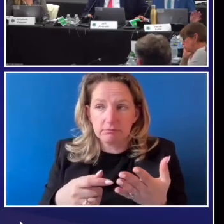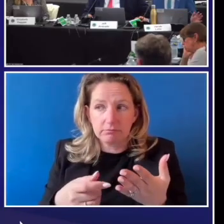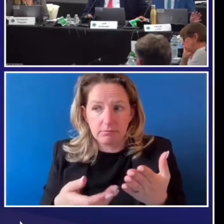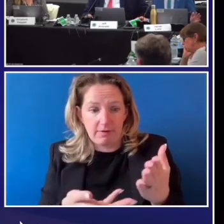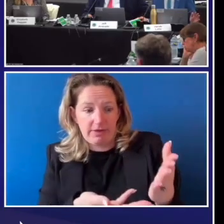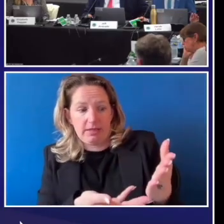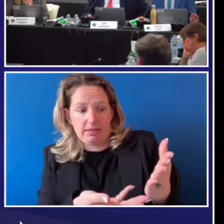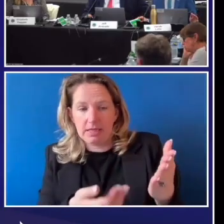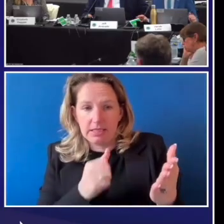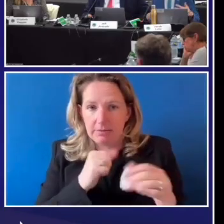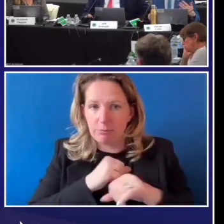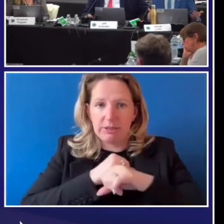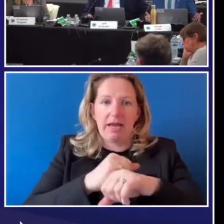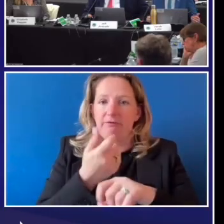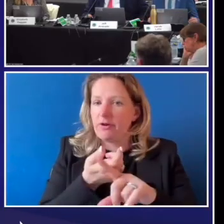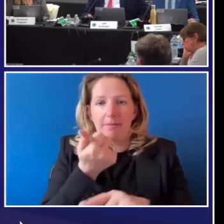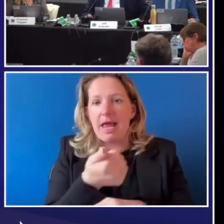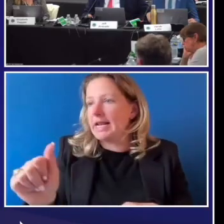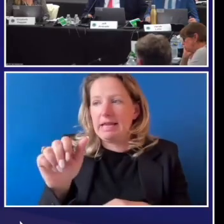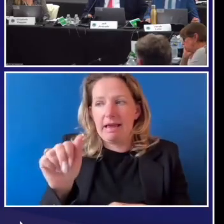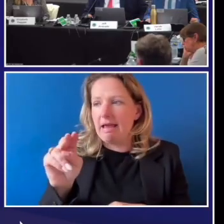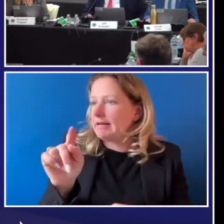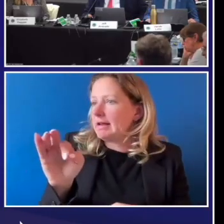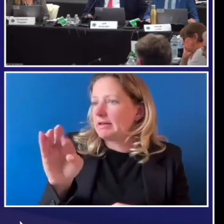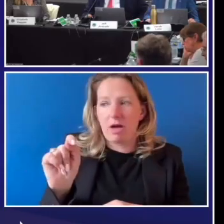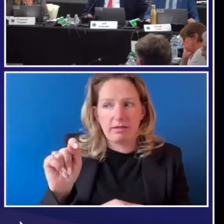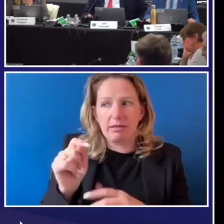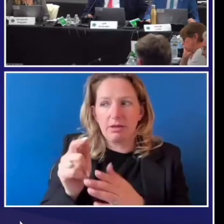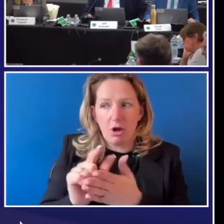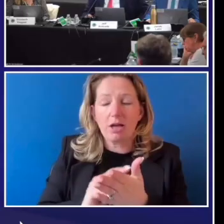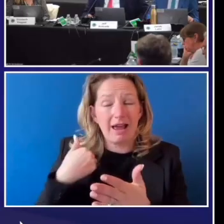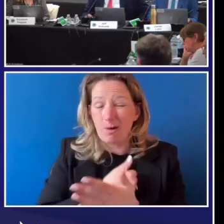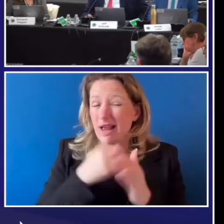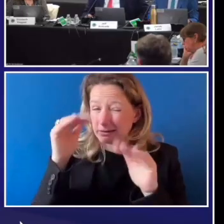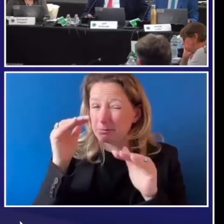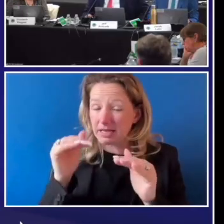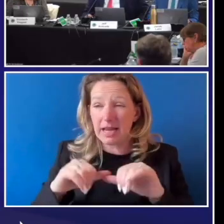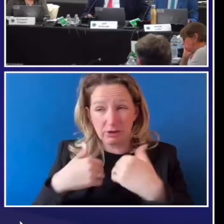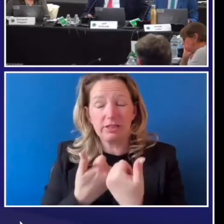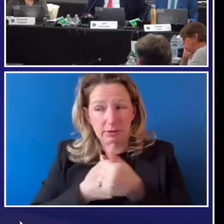laws as well as we expect you to comply with them to the extent that they apply to you. Thank you, Jeff and Jake.